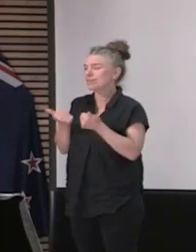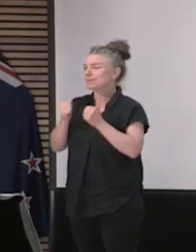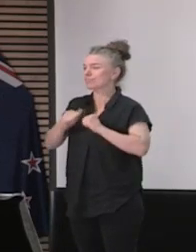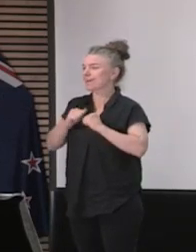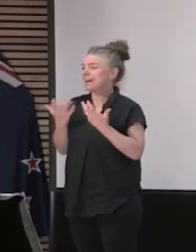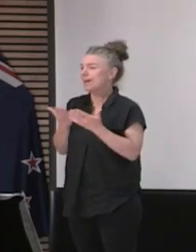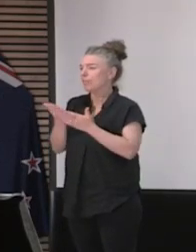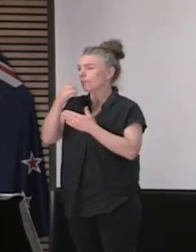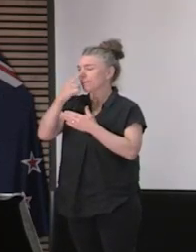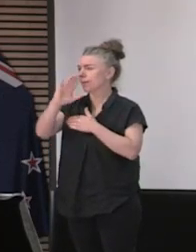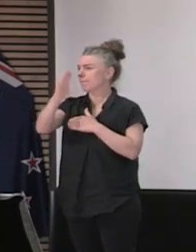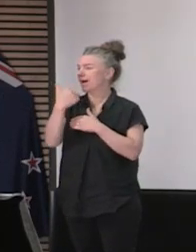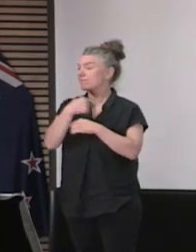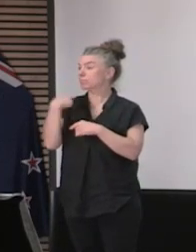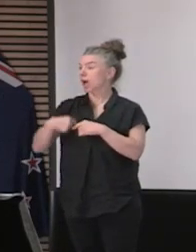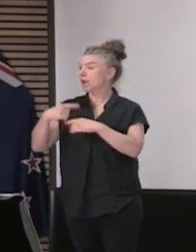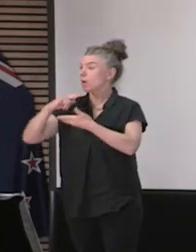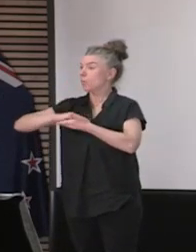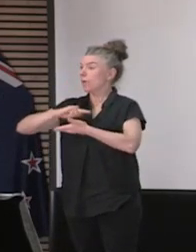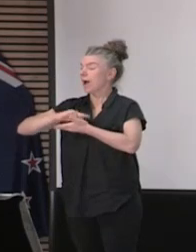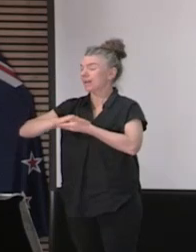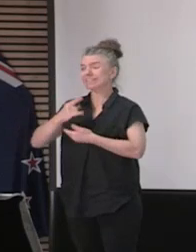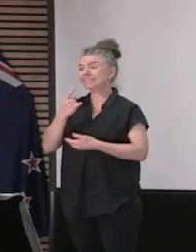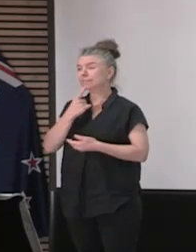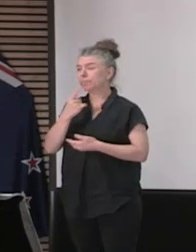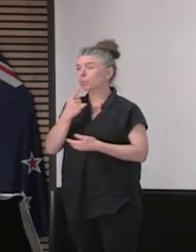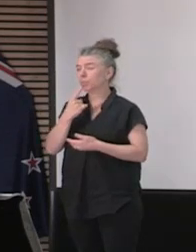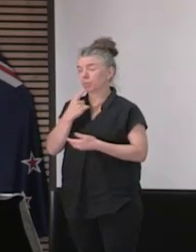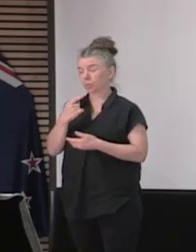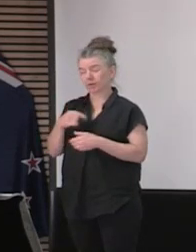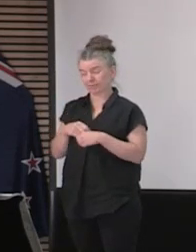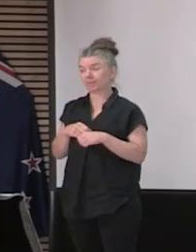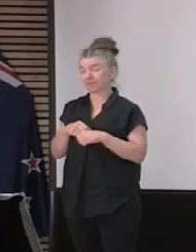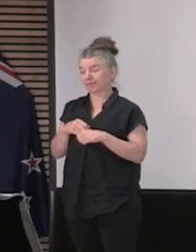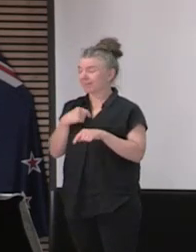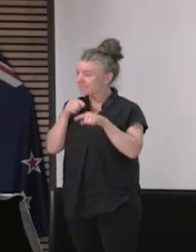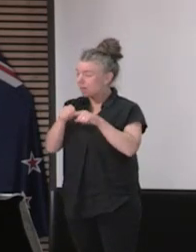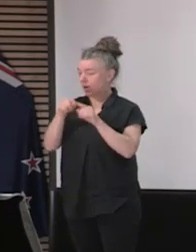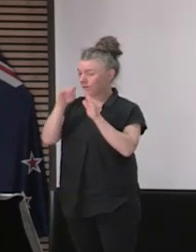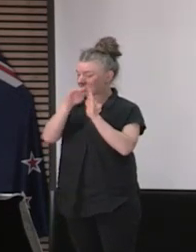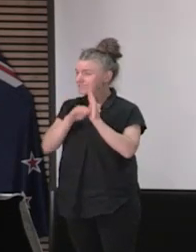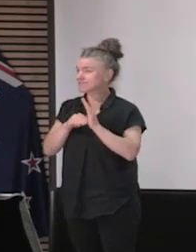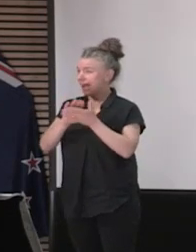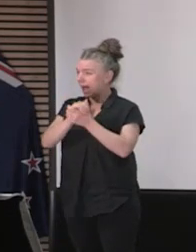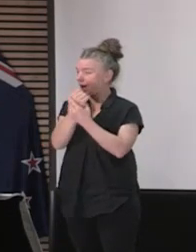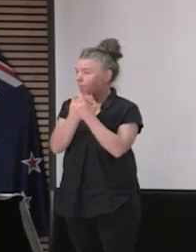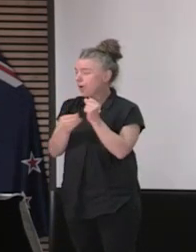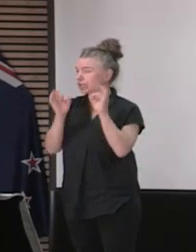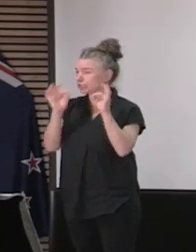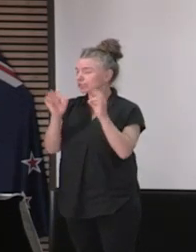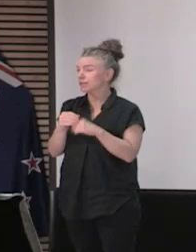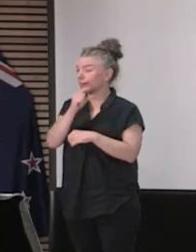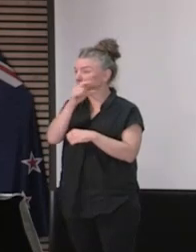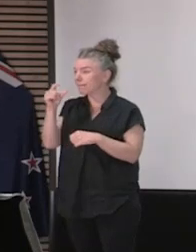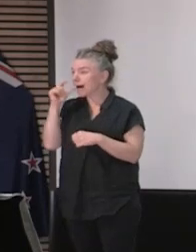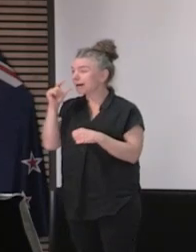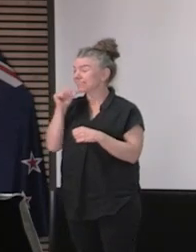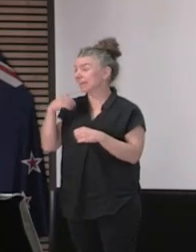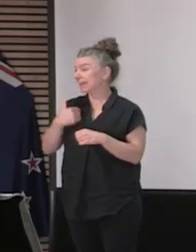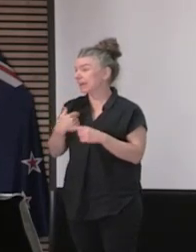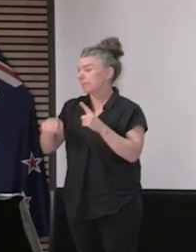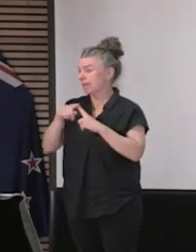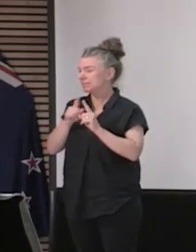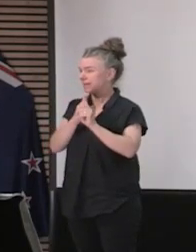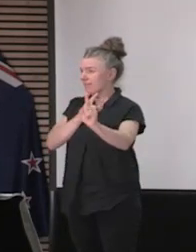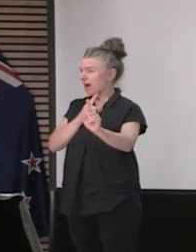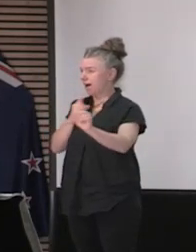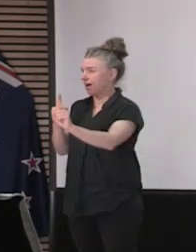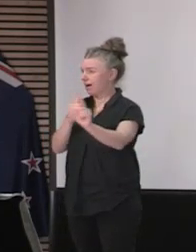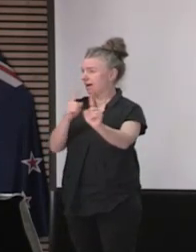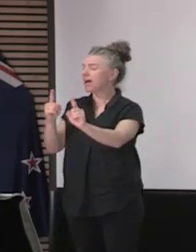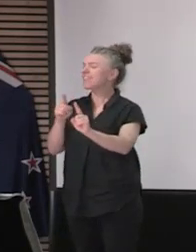ofWuhan, and simple, religiouslyapplied hand washing, use ofmasks if necessary, will stopinfections